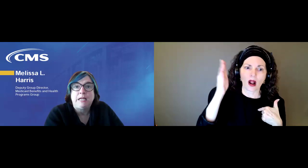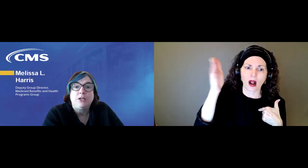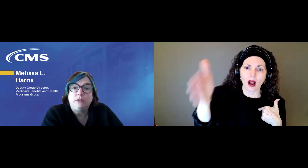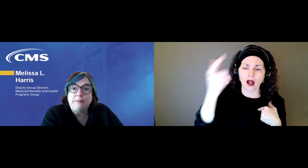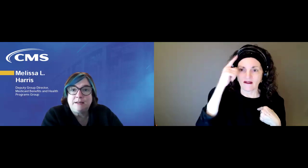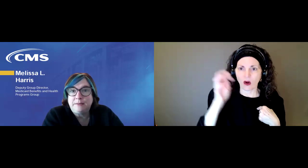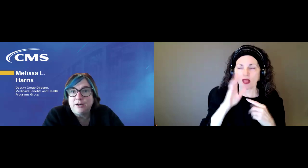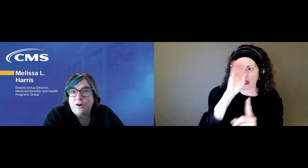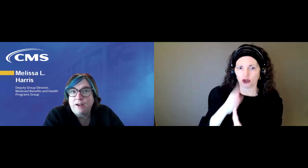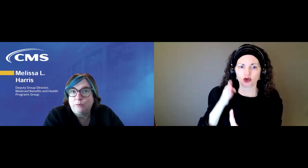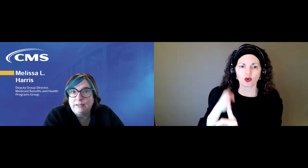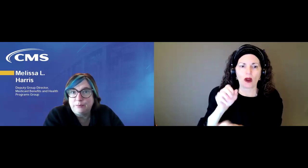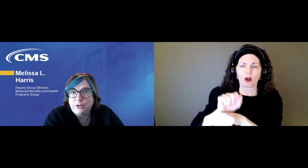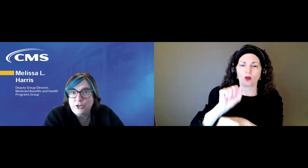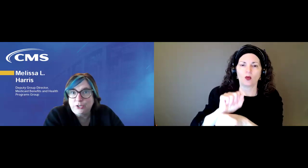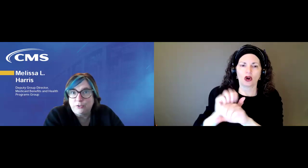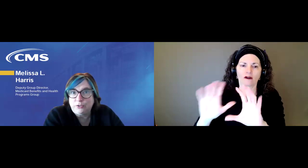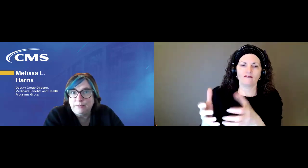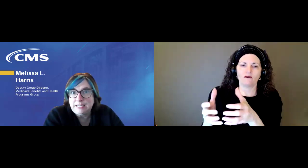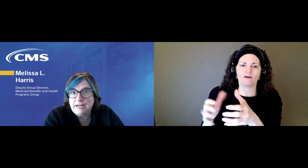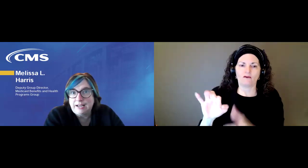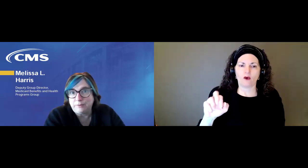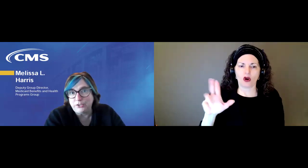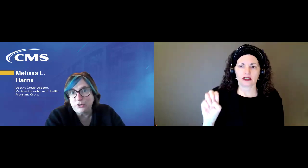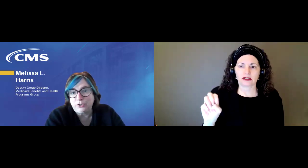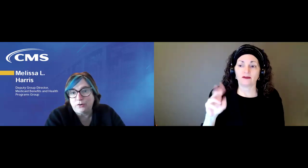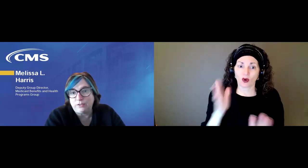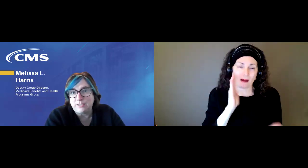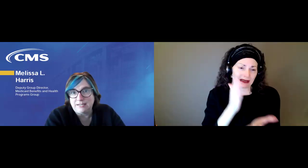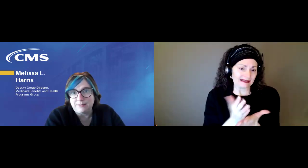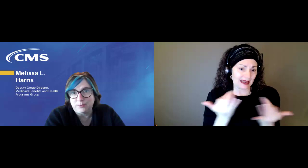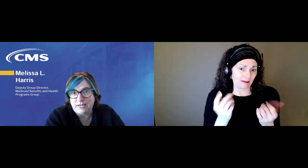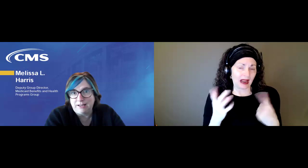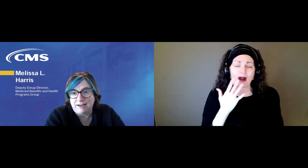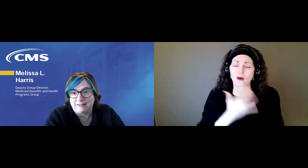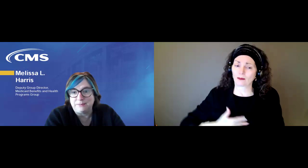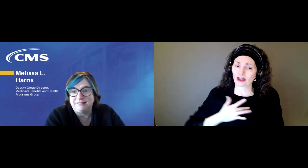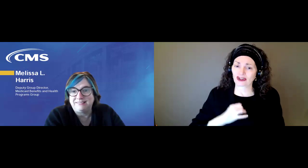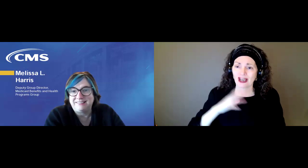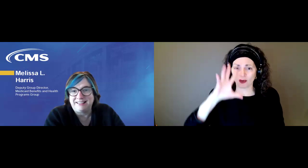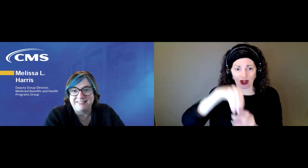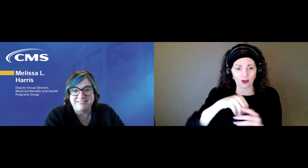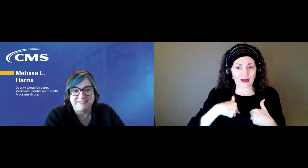So let me stop there. I really appreciate you including me today. And I'm gonna turn it over to Tisamarie and ASPE. Thanks.